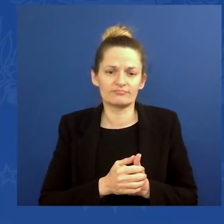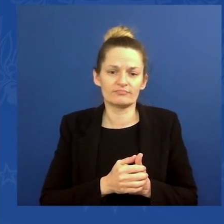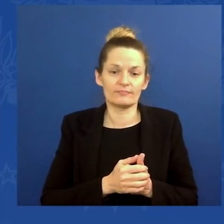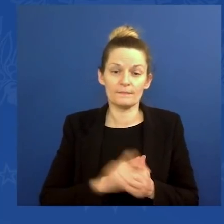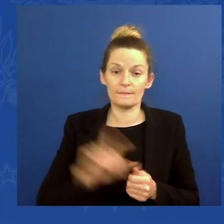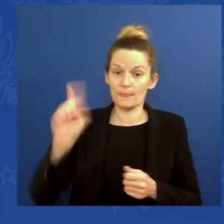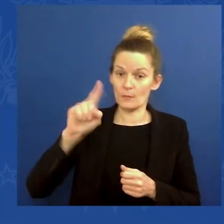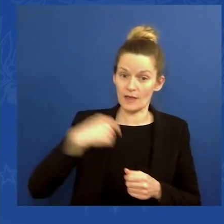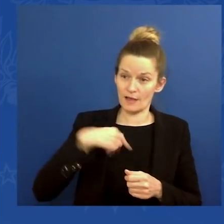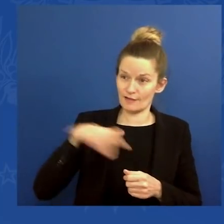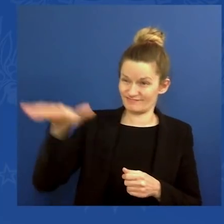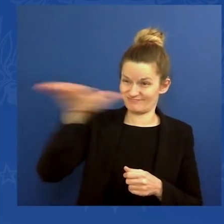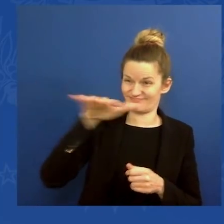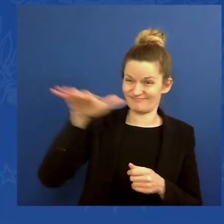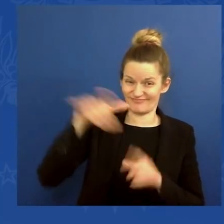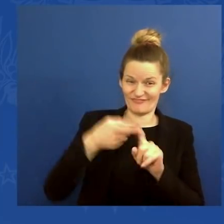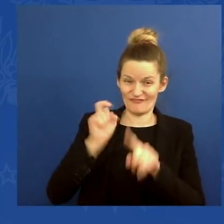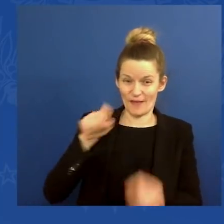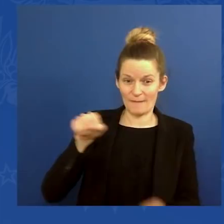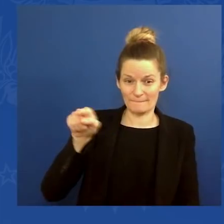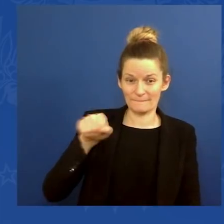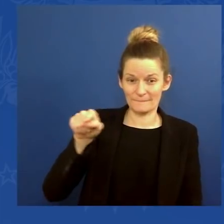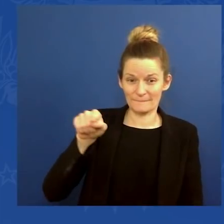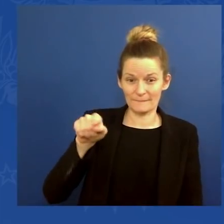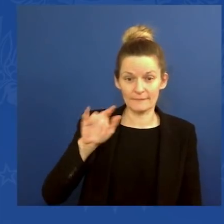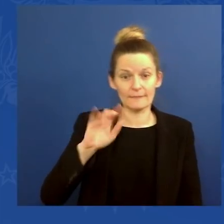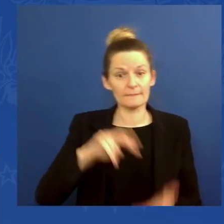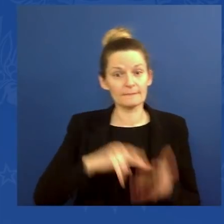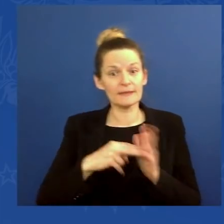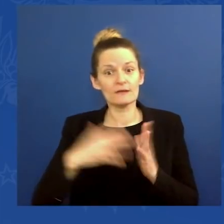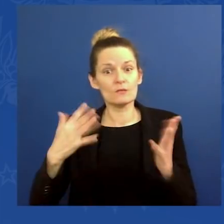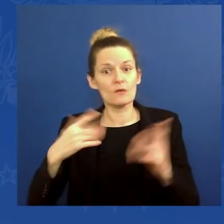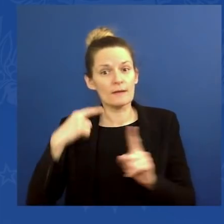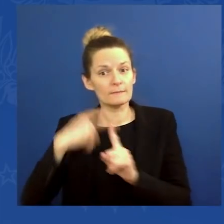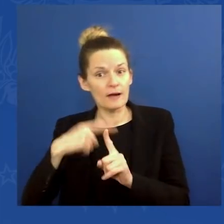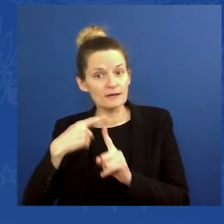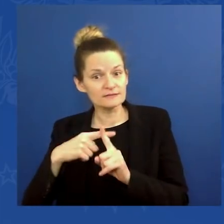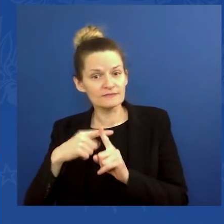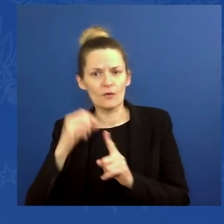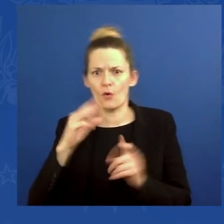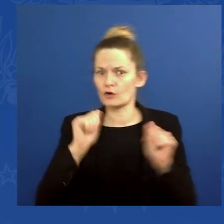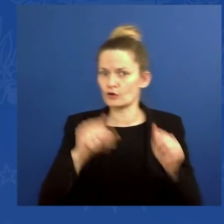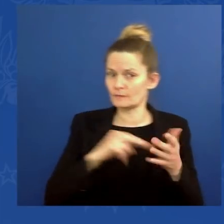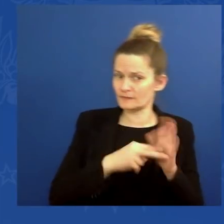as an asset or a liability. And where -- you know,